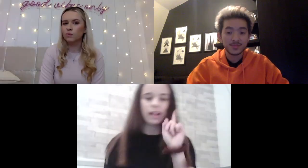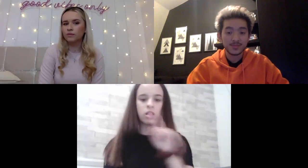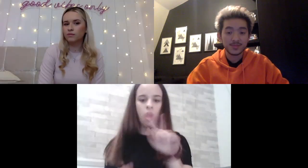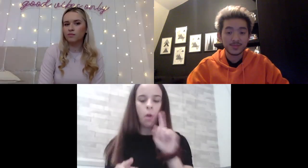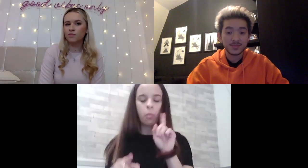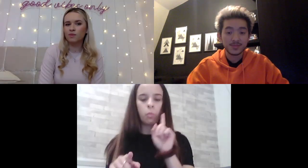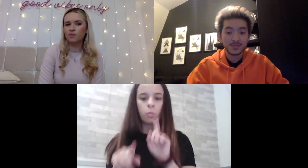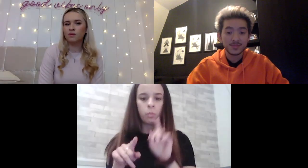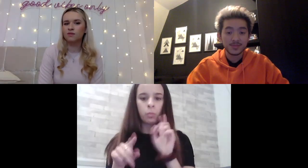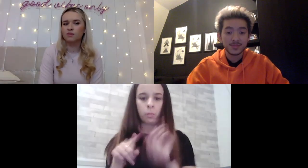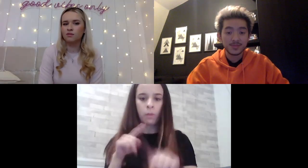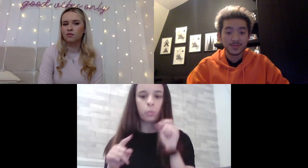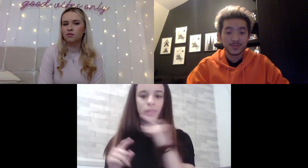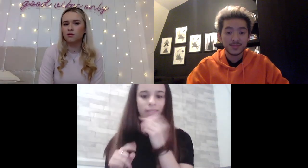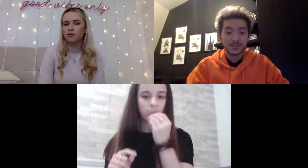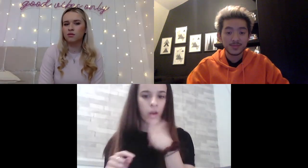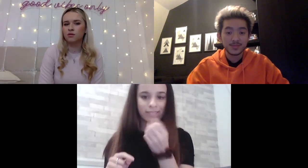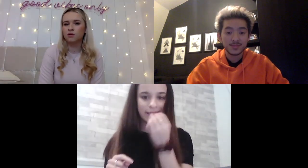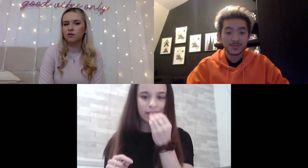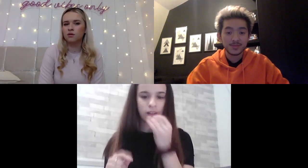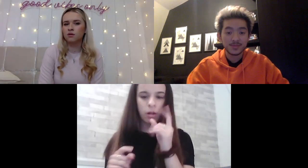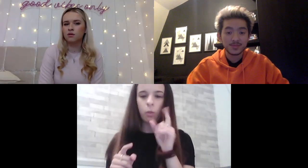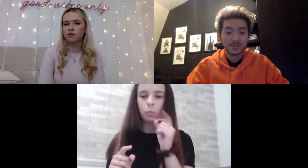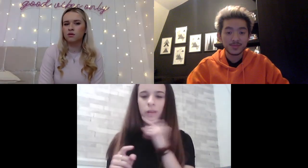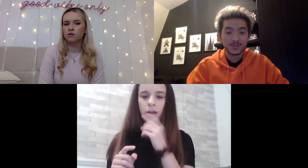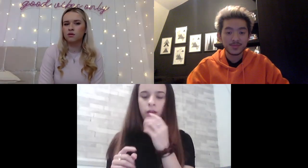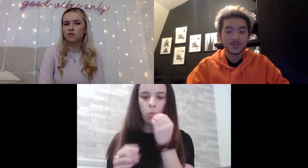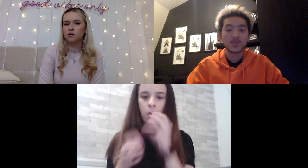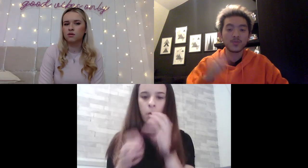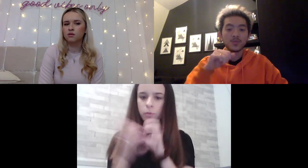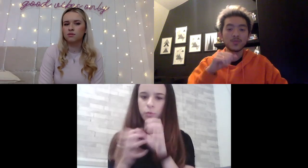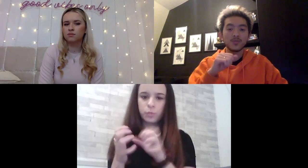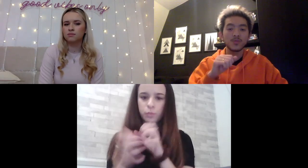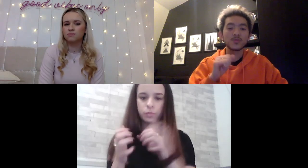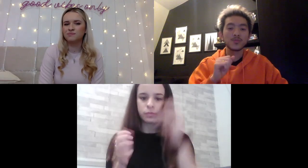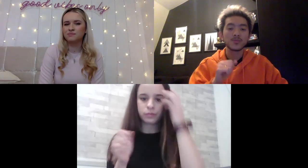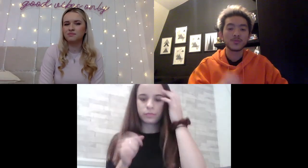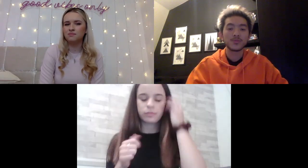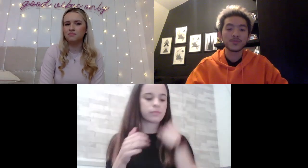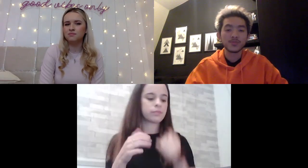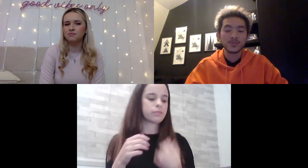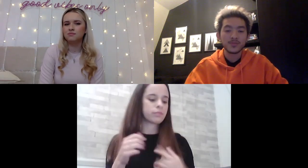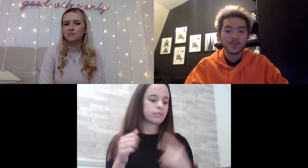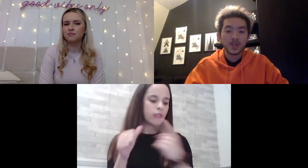Jem: What's the most weird food I've ever eaten (weird food combination) B: Yeah